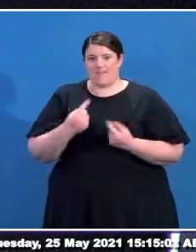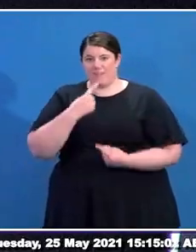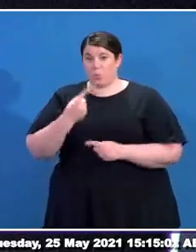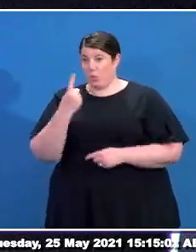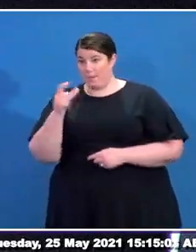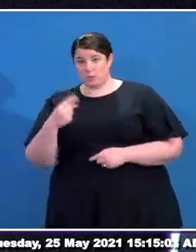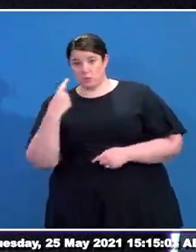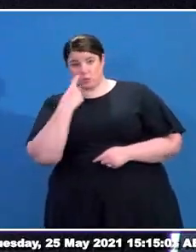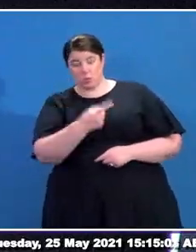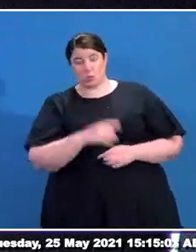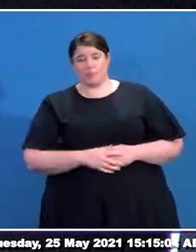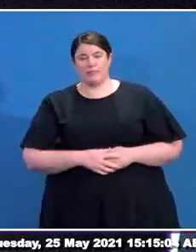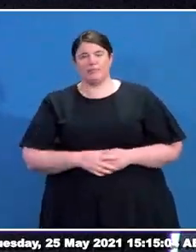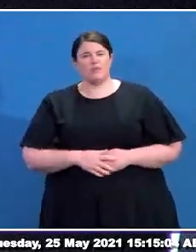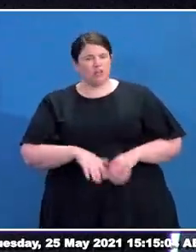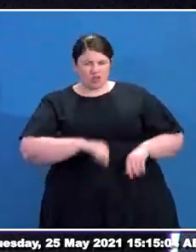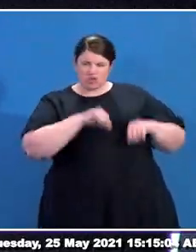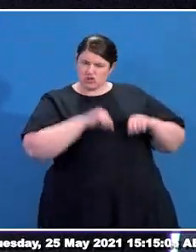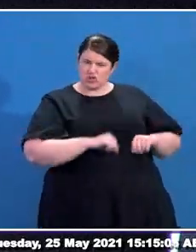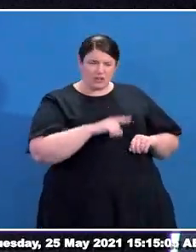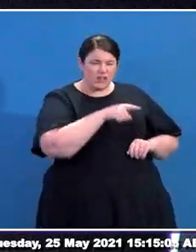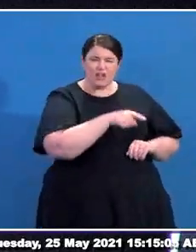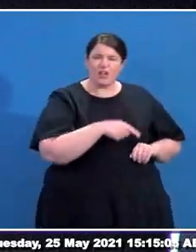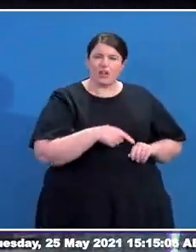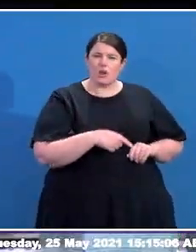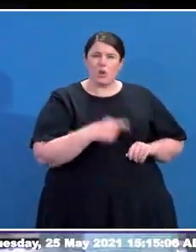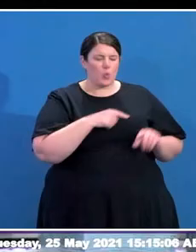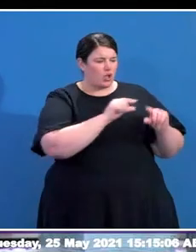Why did you not, in those circumstances, say "Can't resolve"?